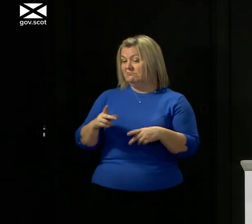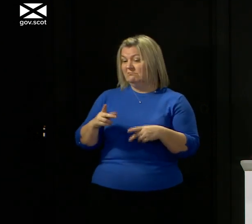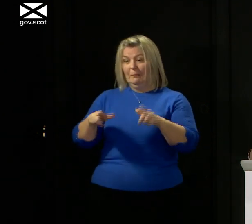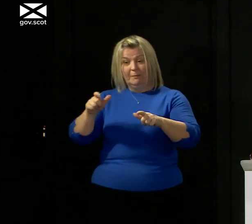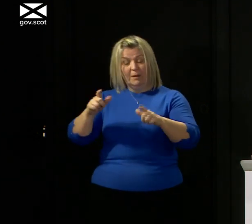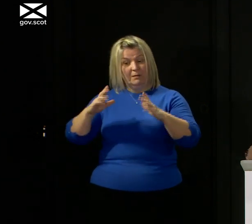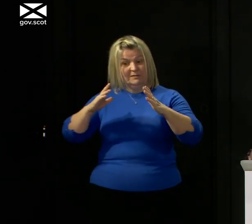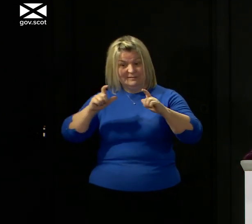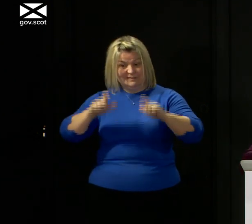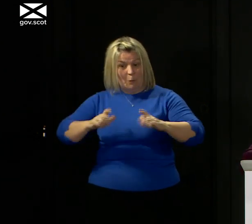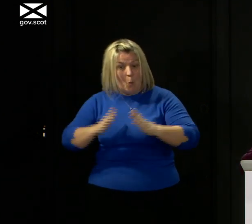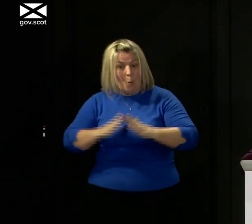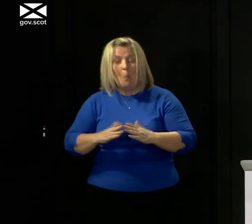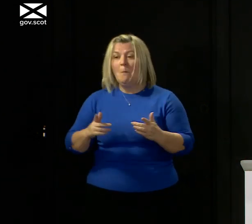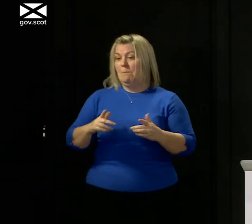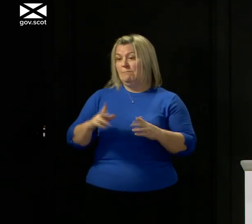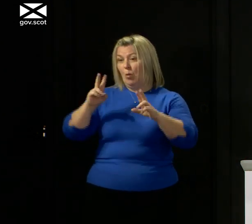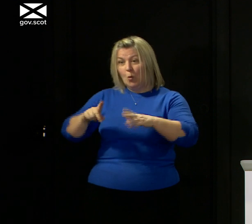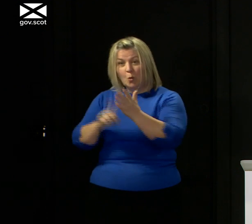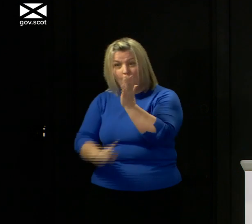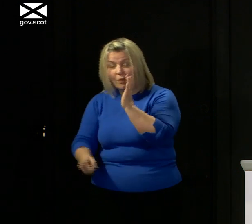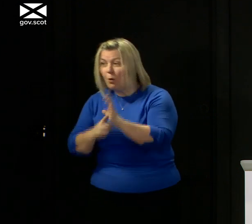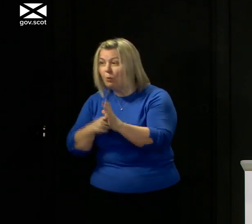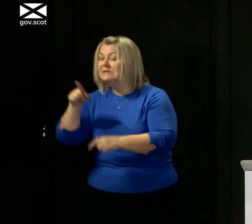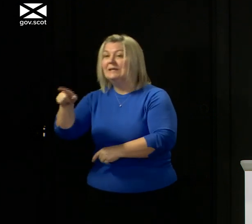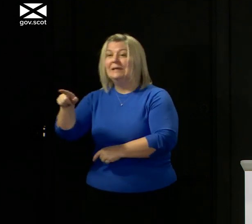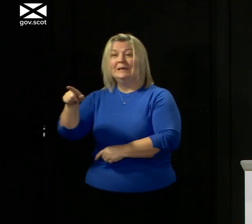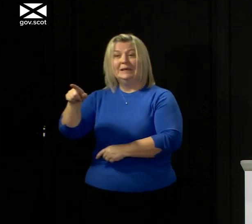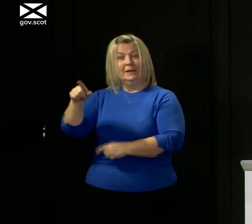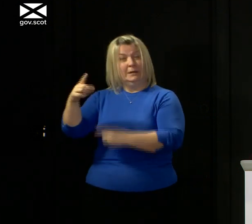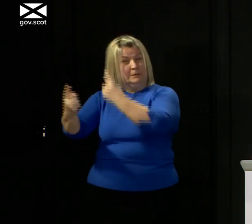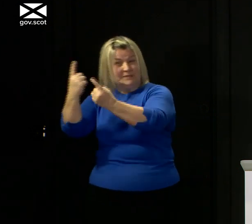authorities have always been able to consider its local authorities who